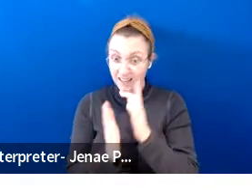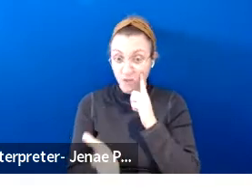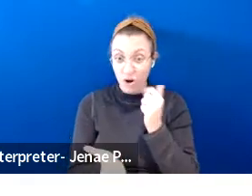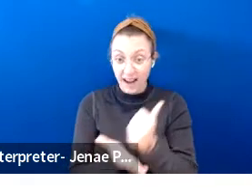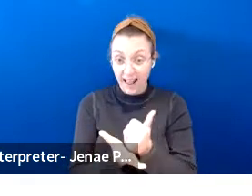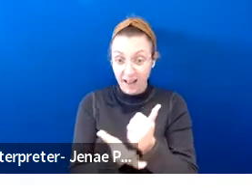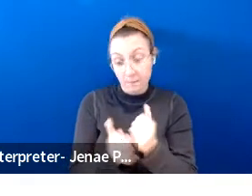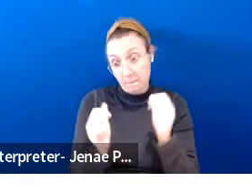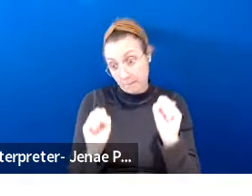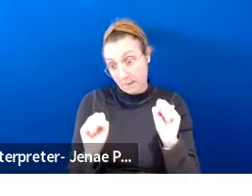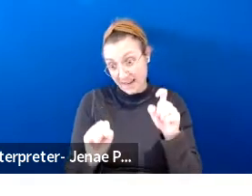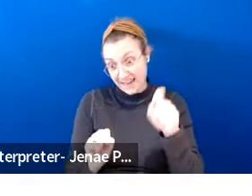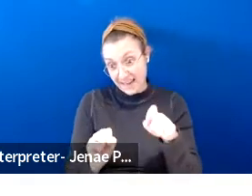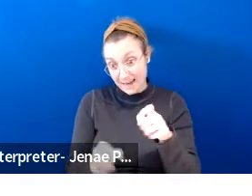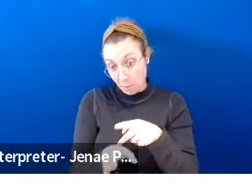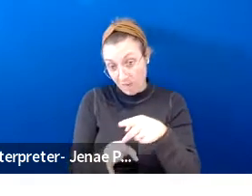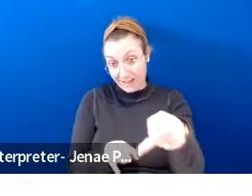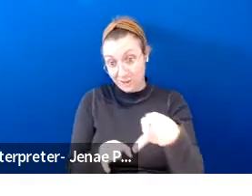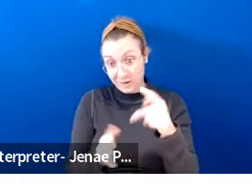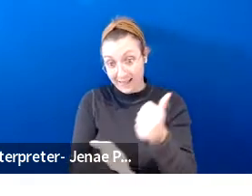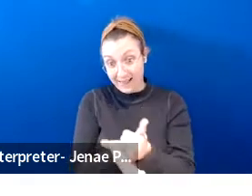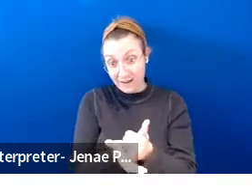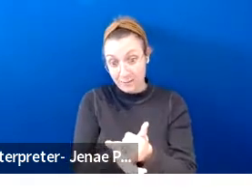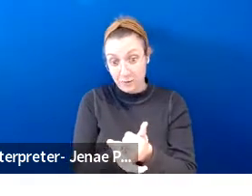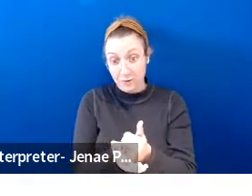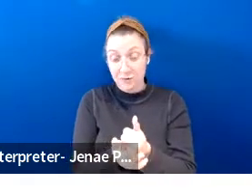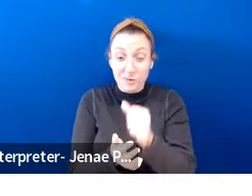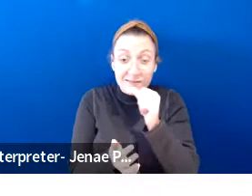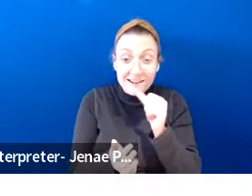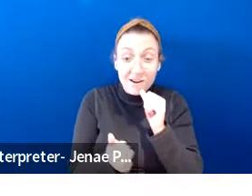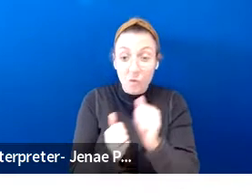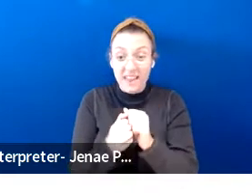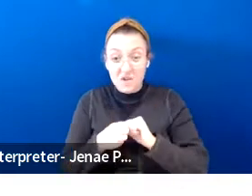to help with grief challenges or loss, then hopelessness can set in